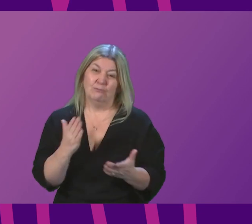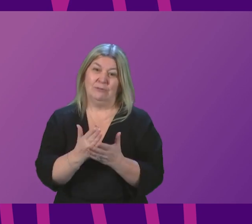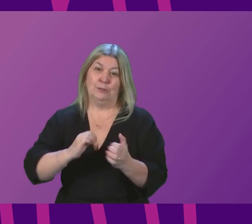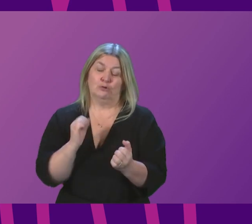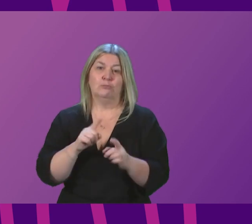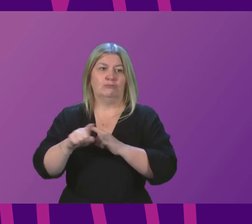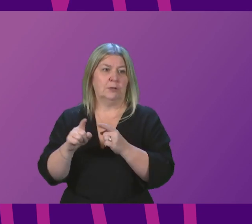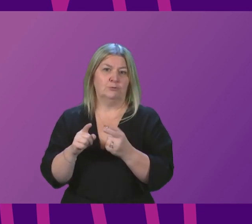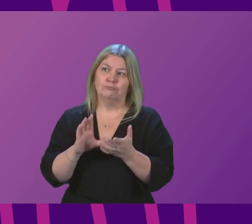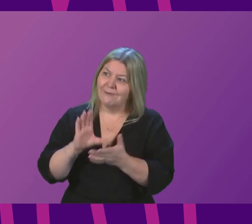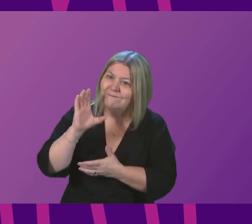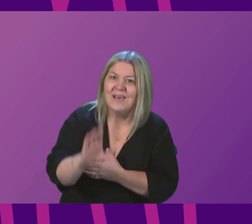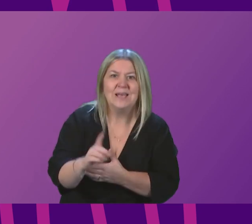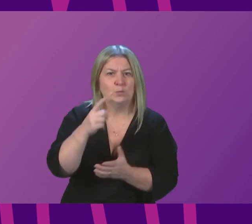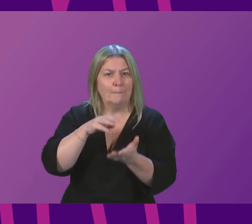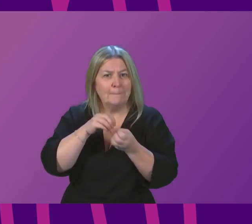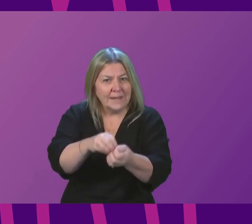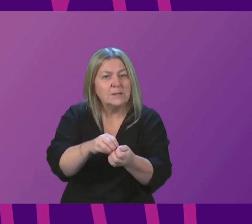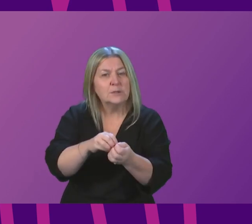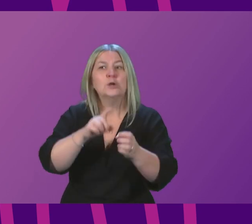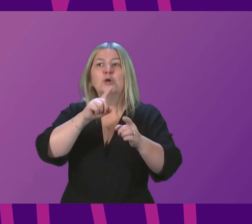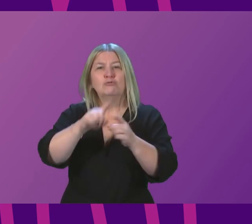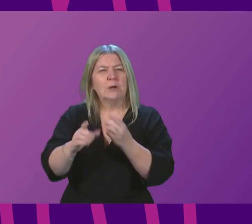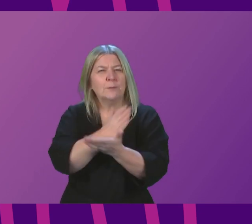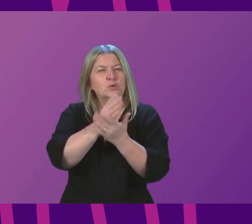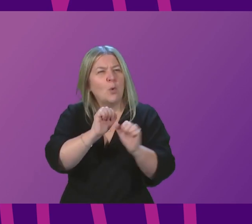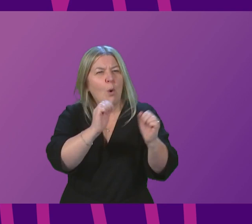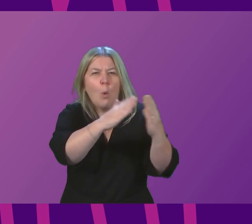to heat, with more than £1 billion allocated since 2009 to tackling fuel poverty and improving